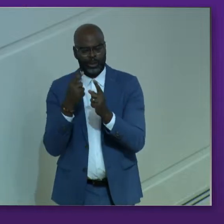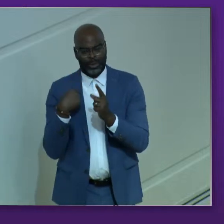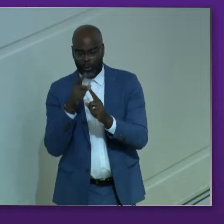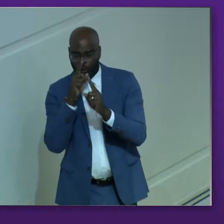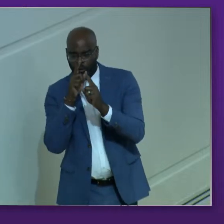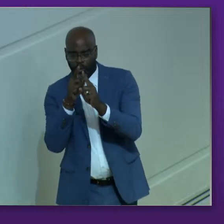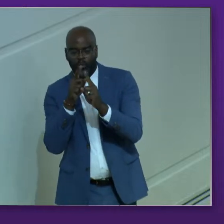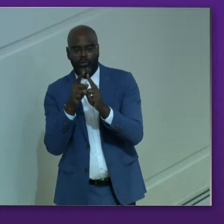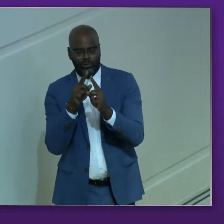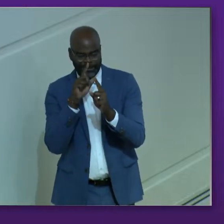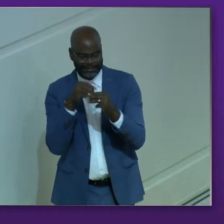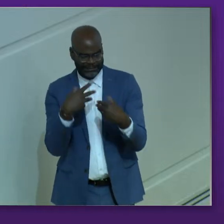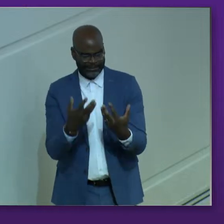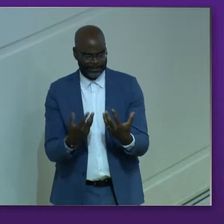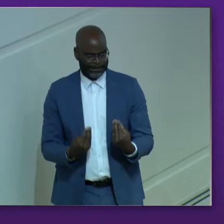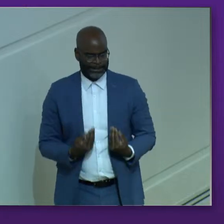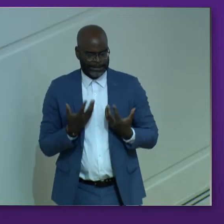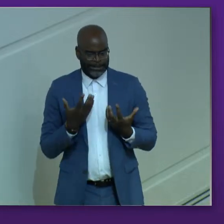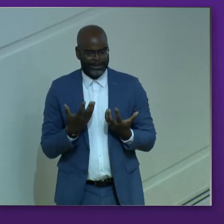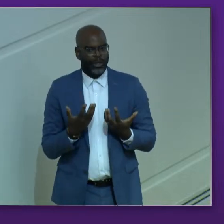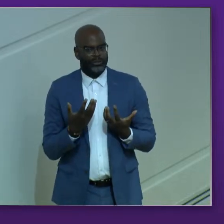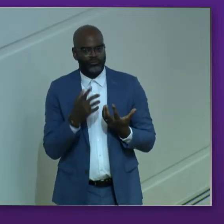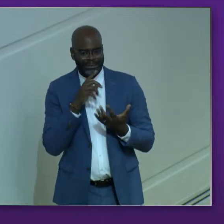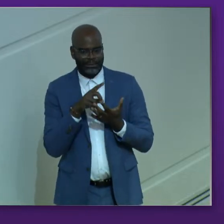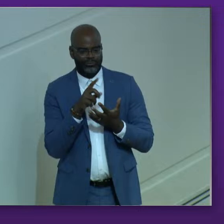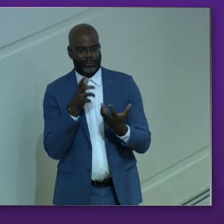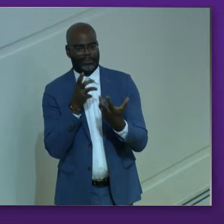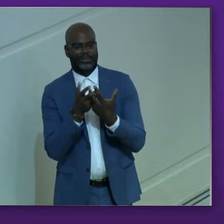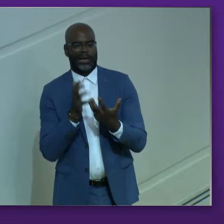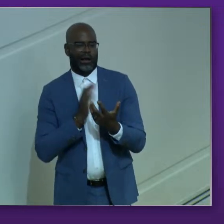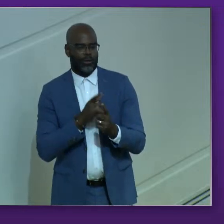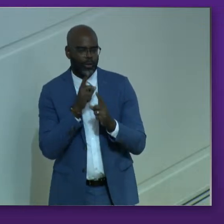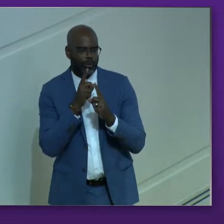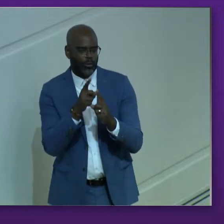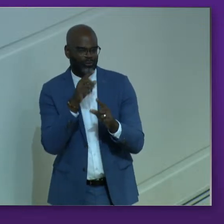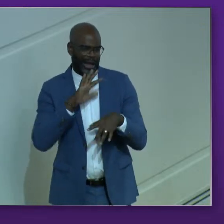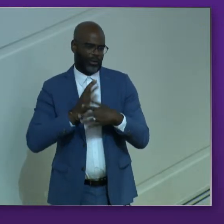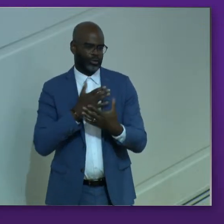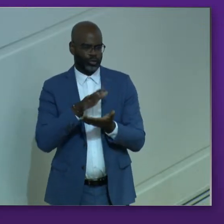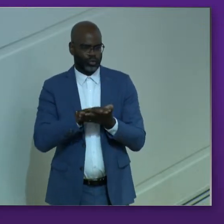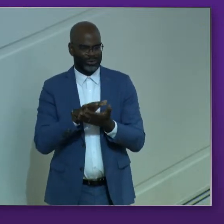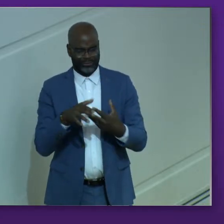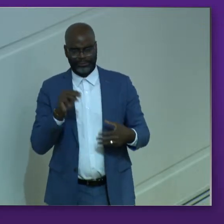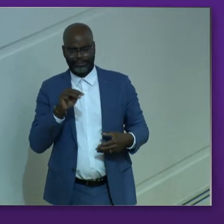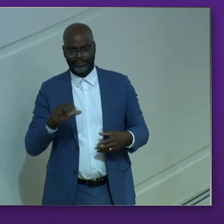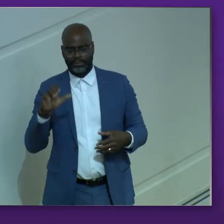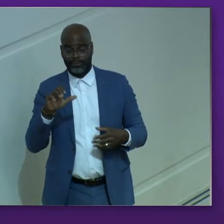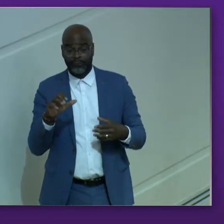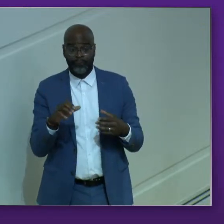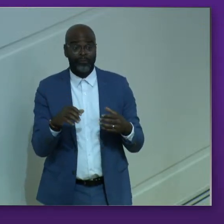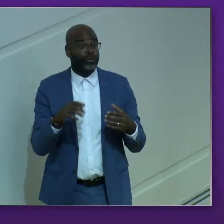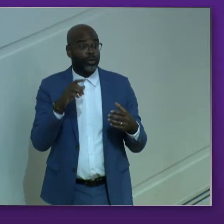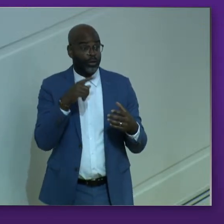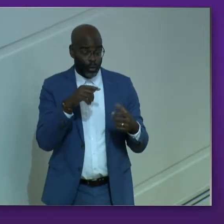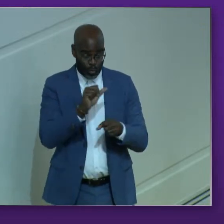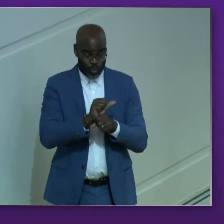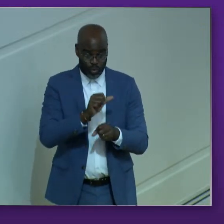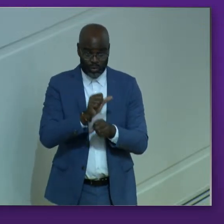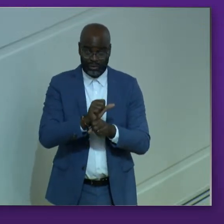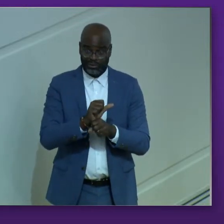COMPETITIVE AWARD AND WILL ALLOW HER TO TAKE NEXT STEPS TOWARDS POST COMPLETION SUCCESS AND KNOW MANY OF YOU IN THE